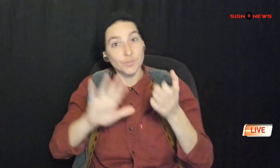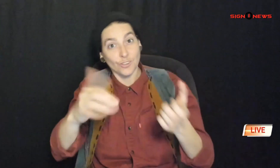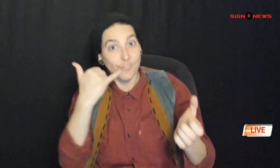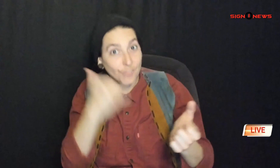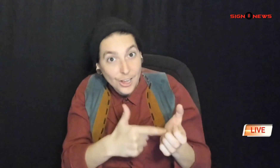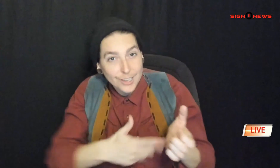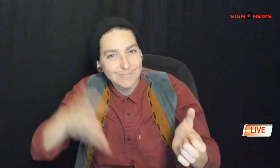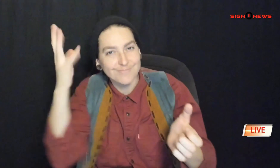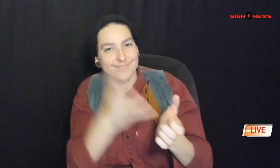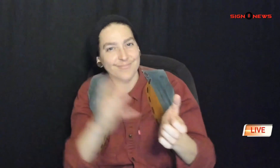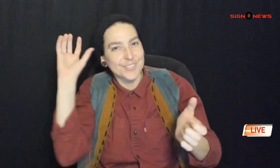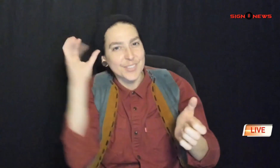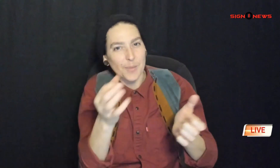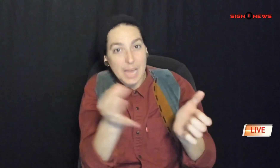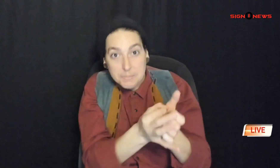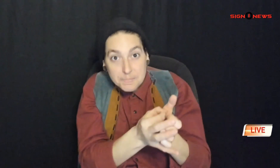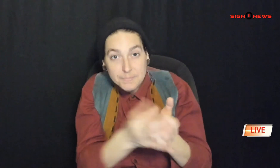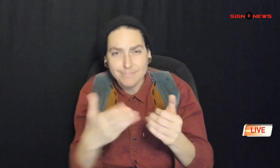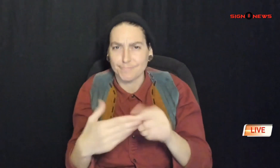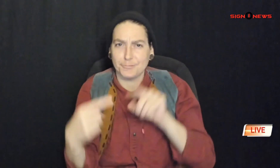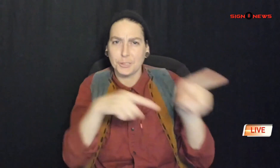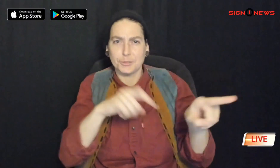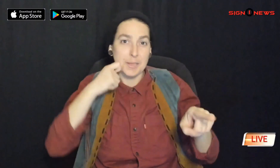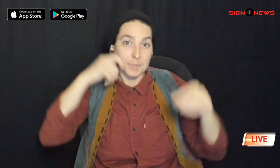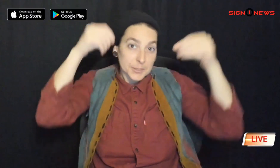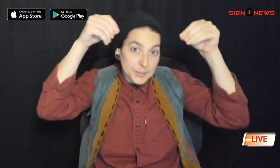you can download the Sign1News app by heading to the app store